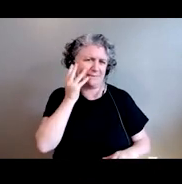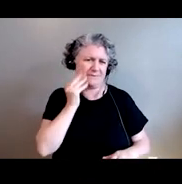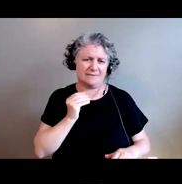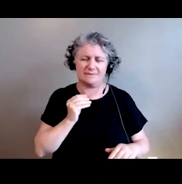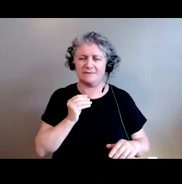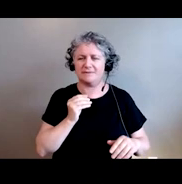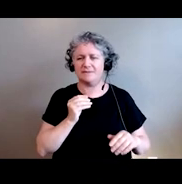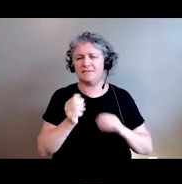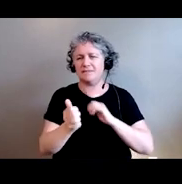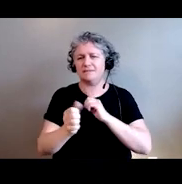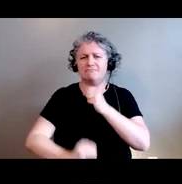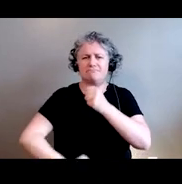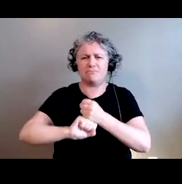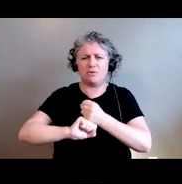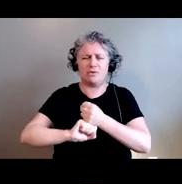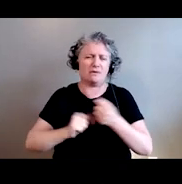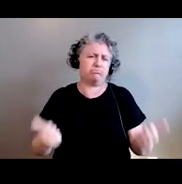resources to support our programs.